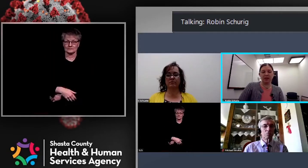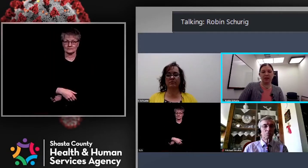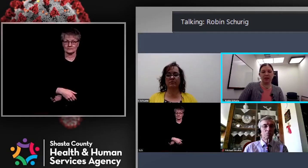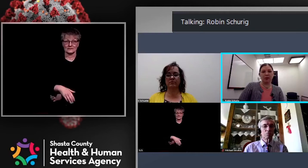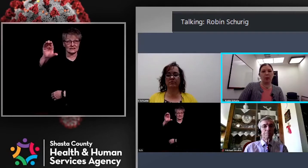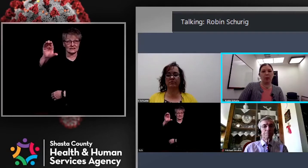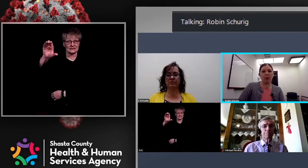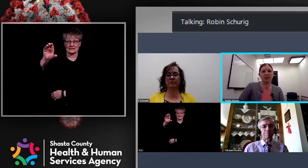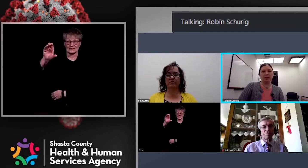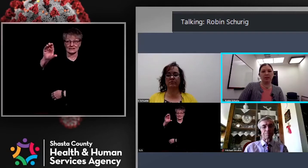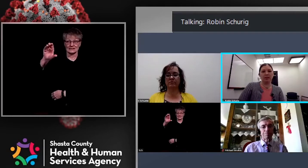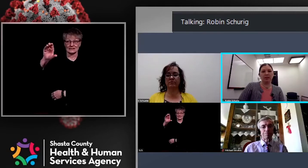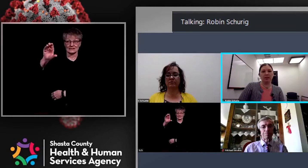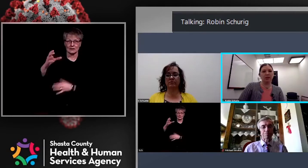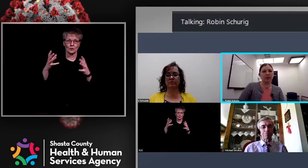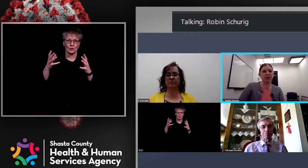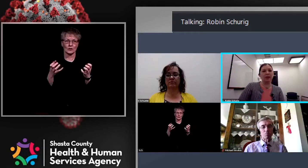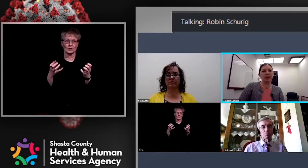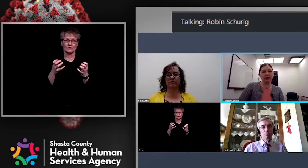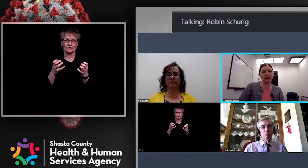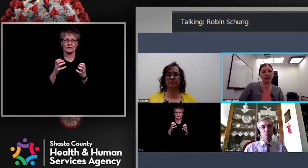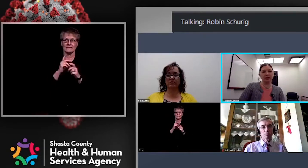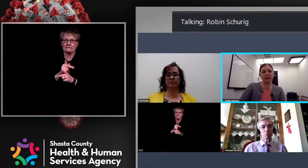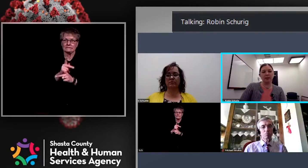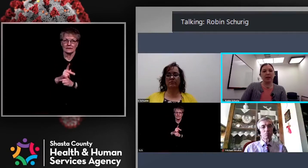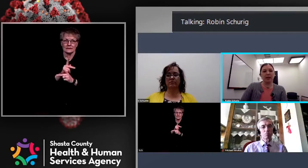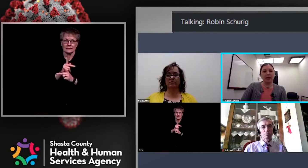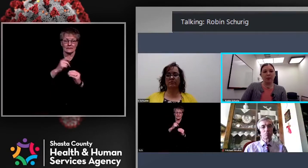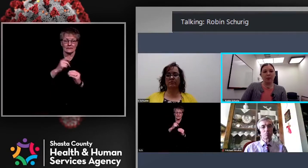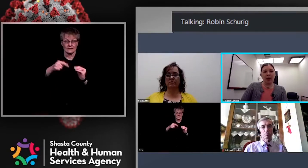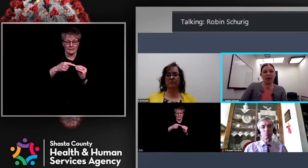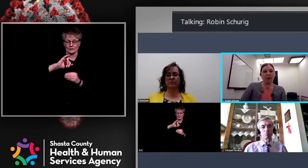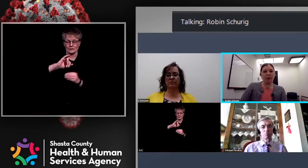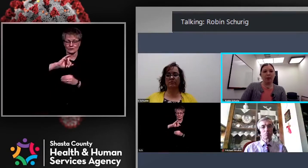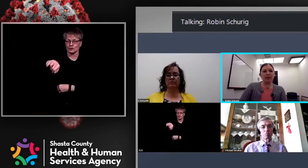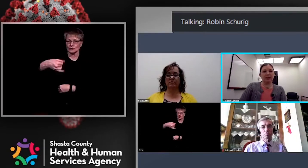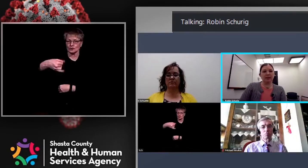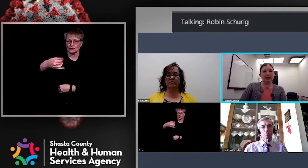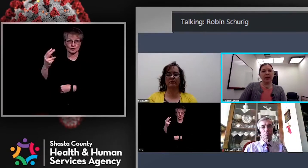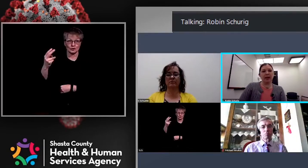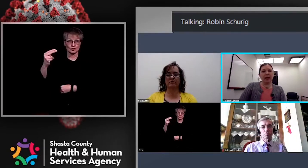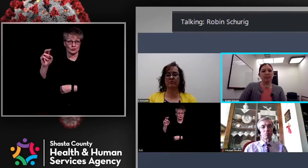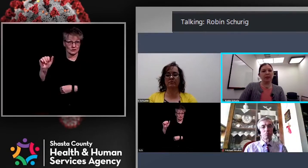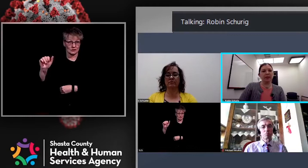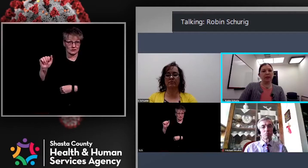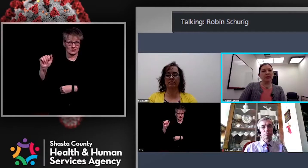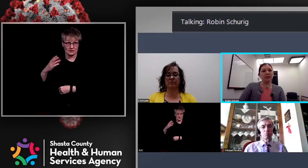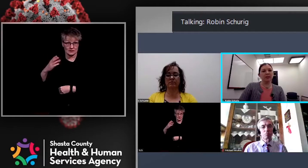vaccine due to reports of potentially dangerous blood clots. Nationwide, more than 6.8 million